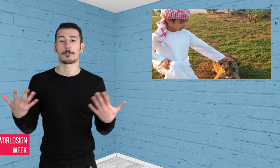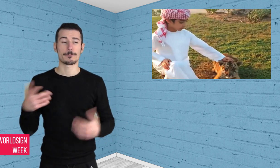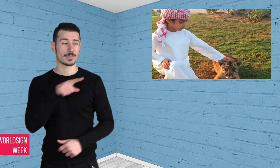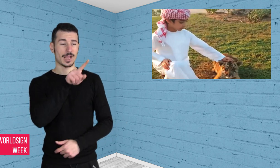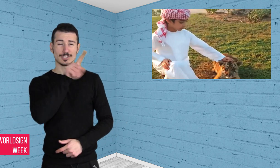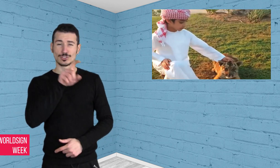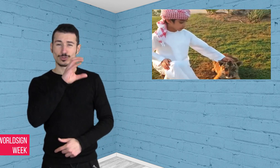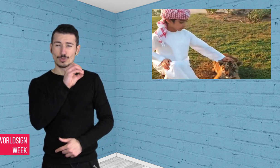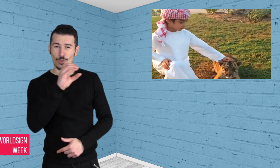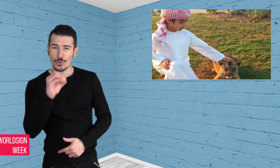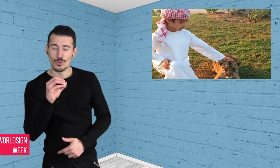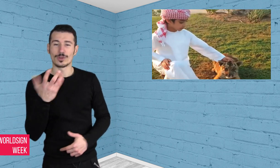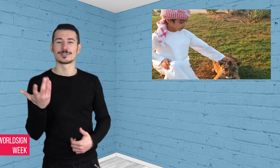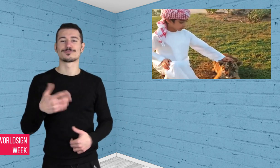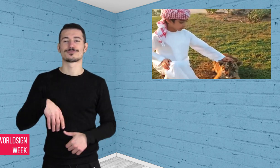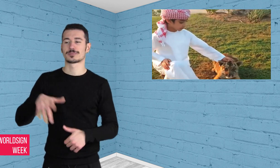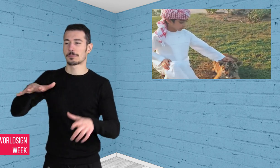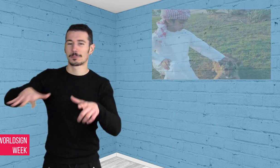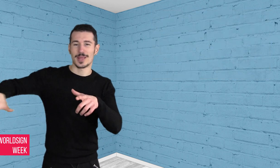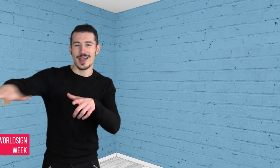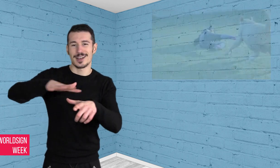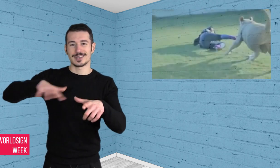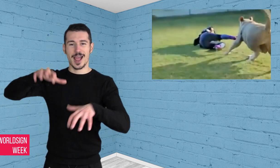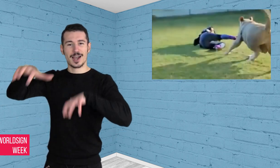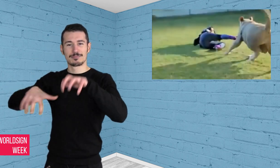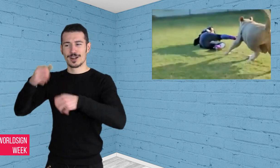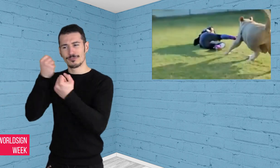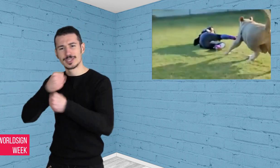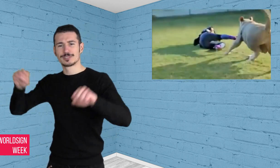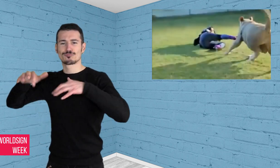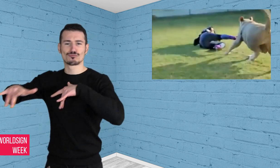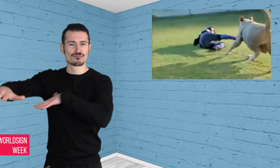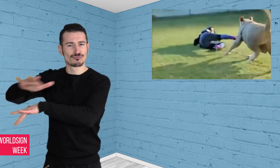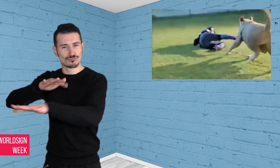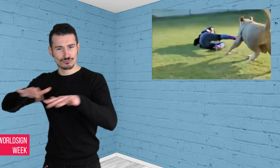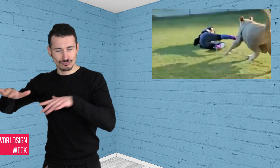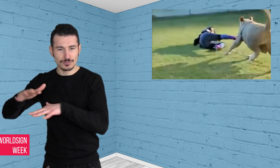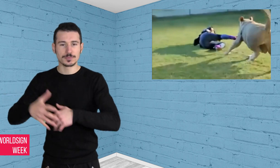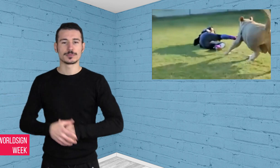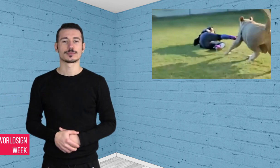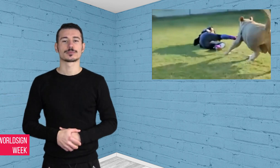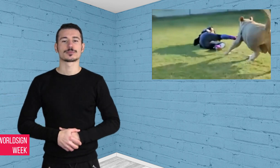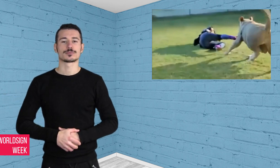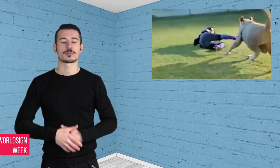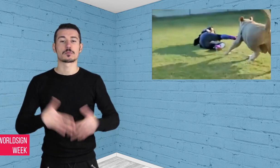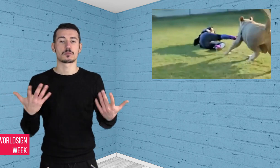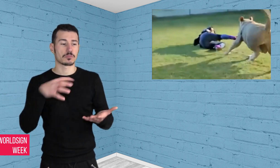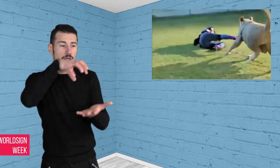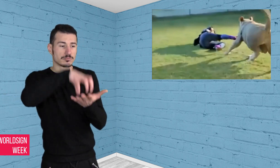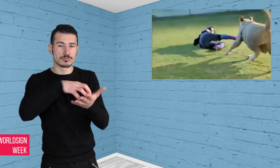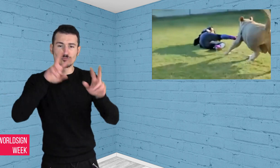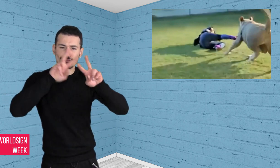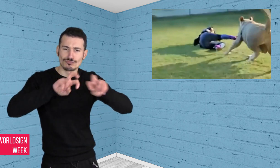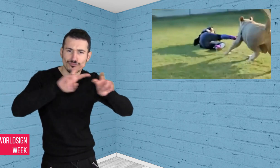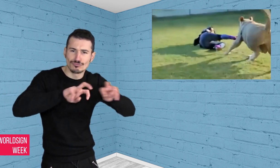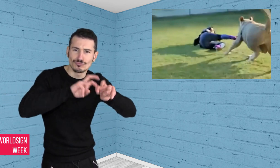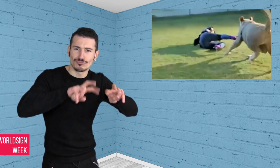Only zoos, wildlife parks, circuses, breeding and research centers are allowed to